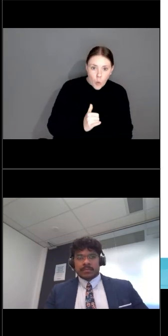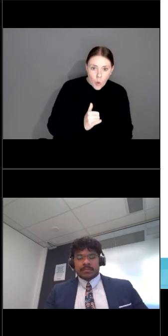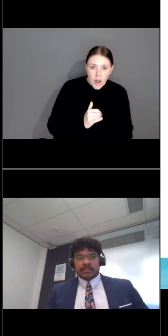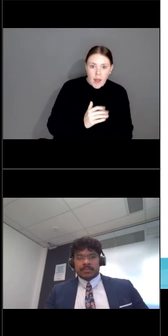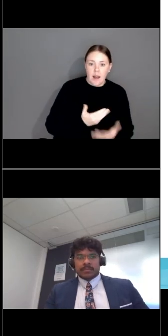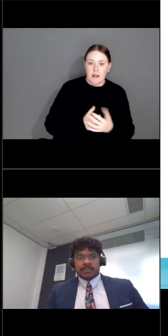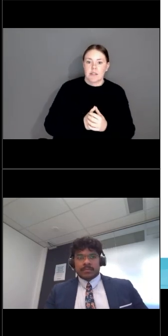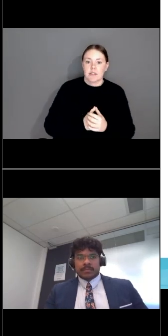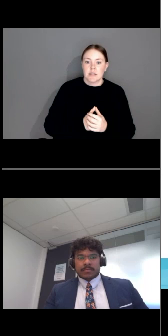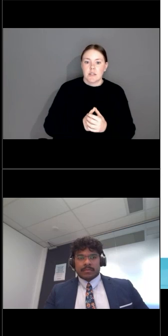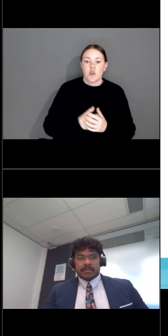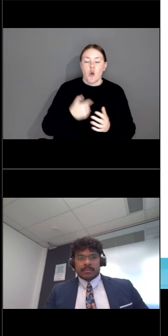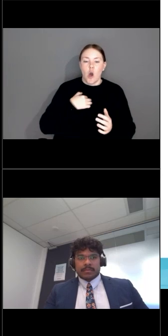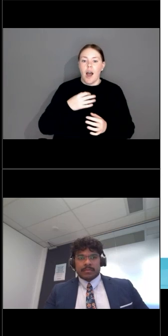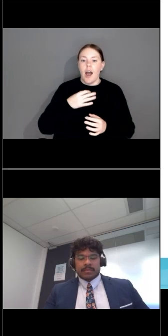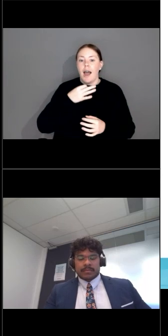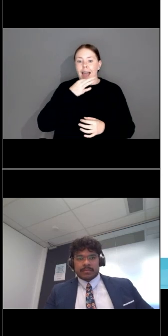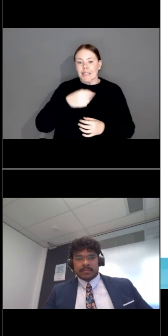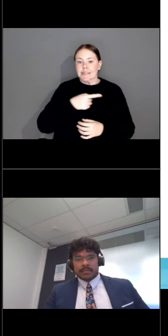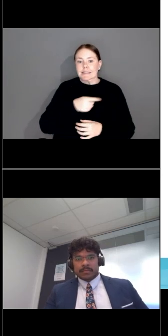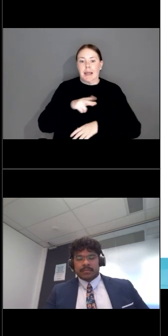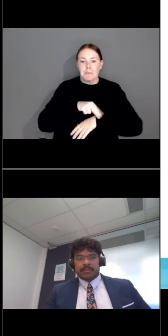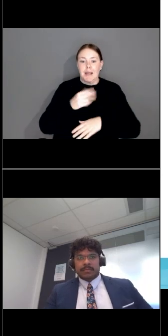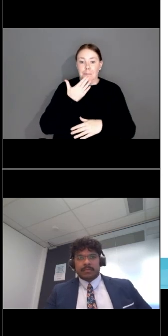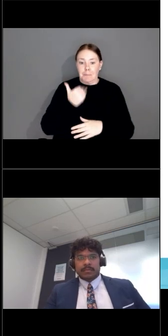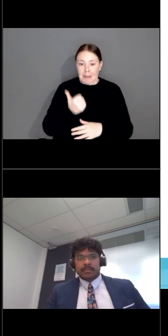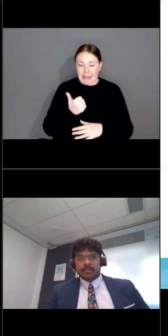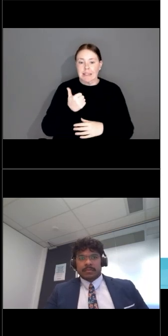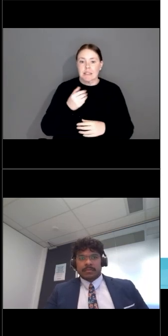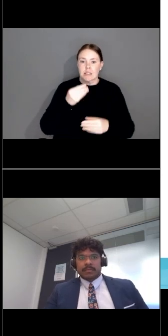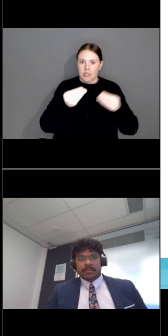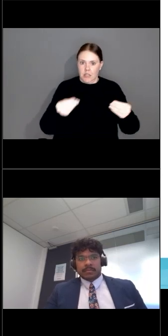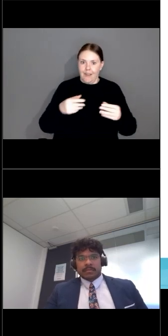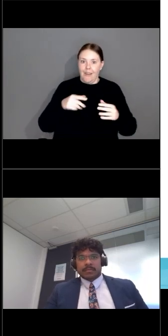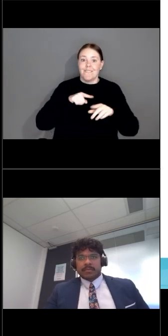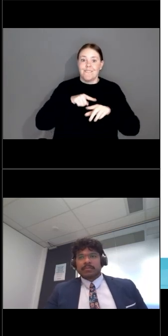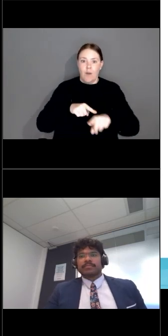and so that's them telling the story to jack on what's going to happen when he goes to court and